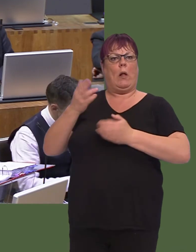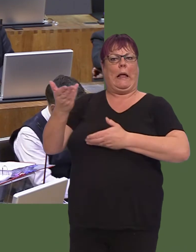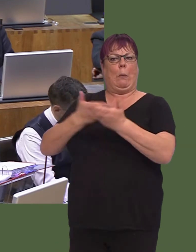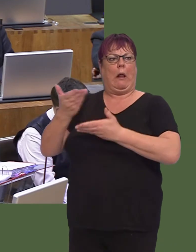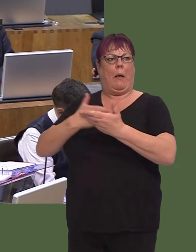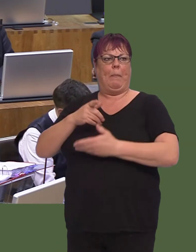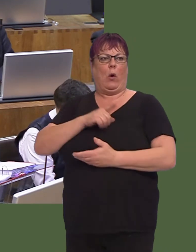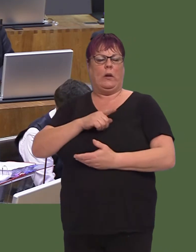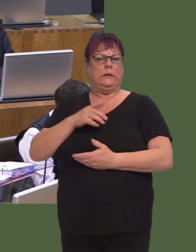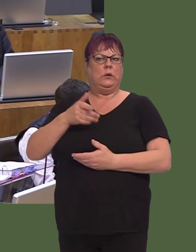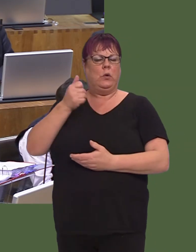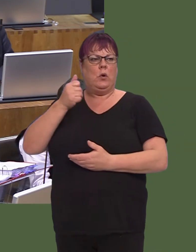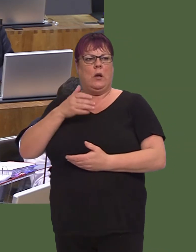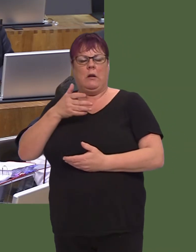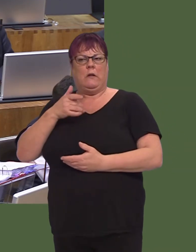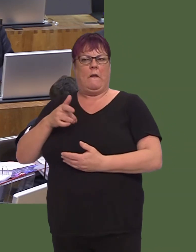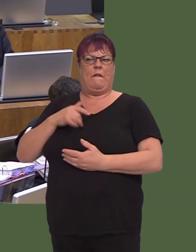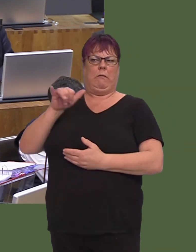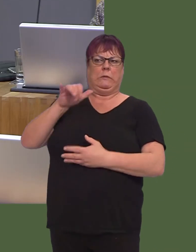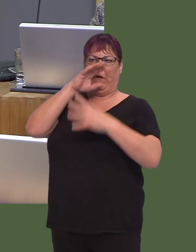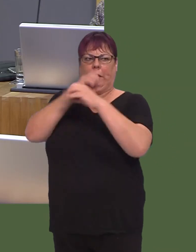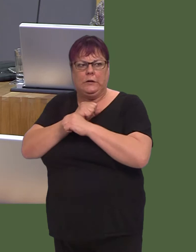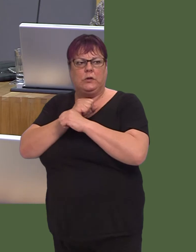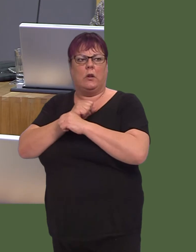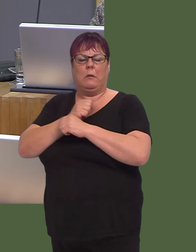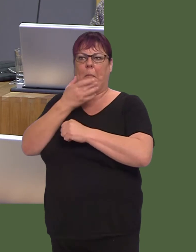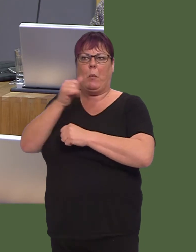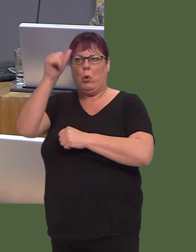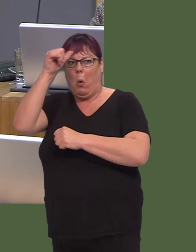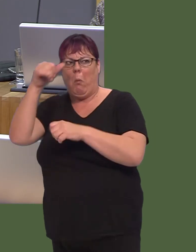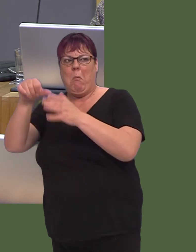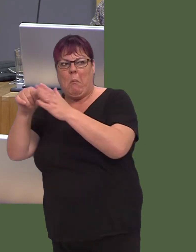to home and people think that people will find out about it, and many young people don't